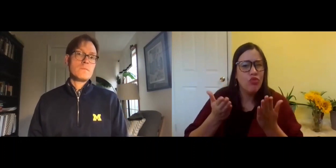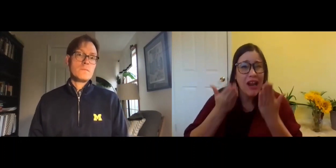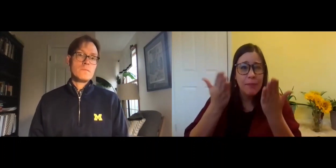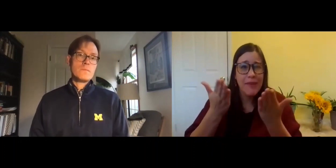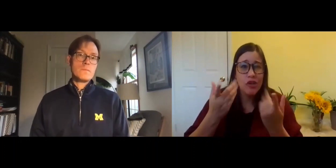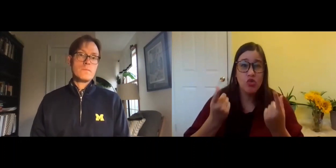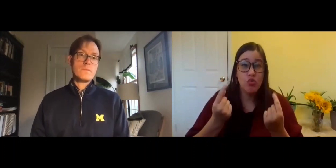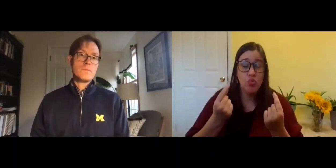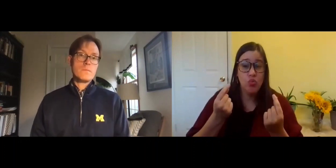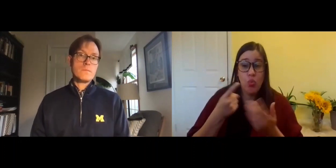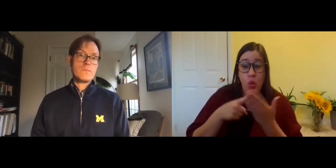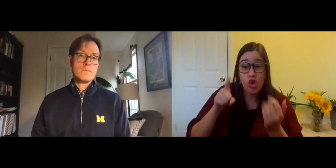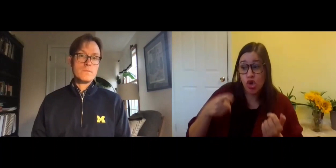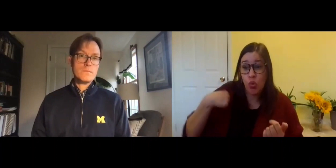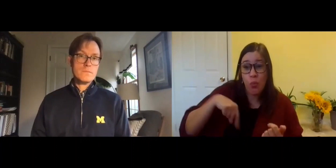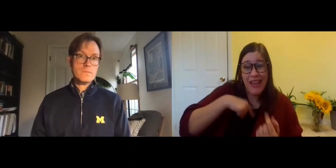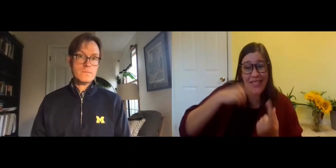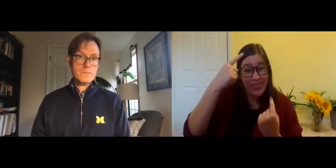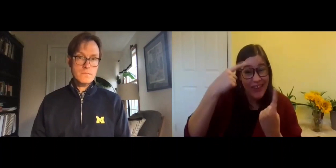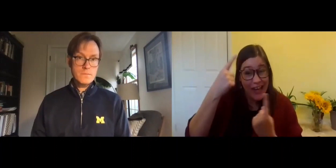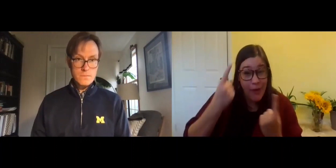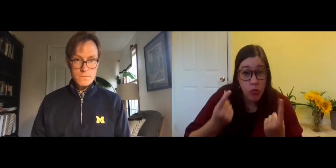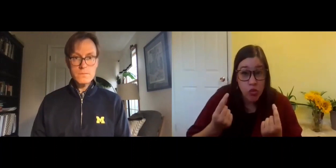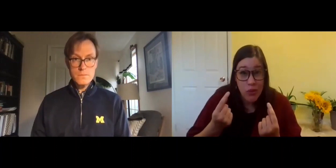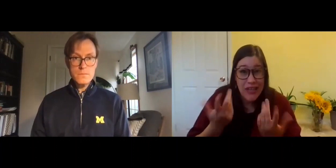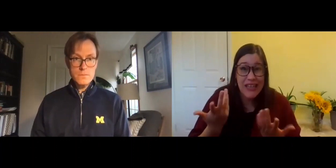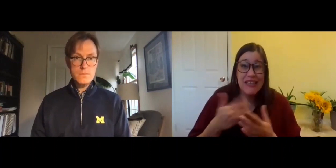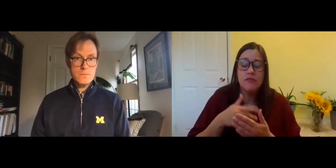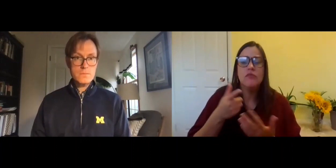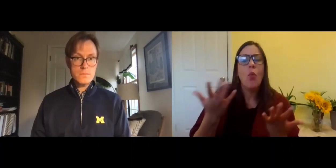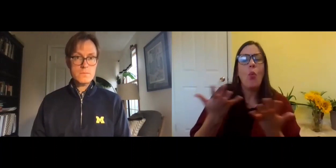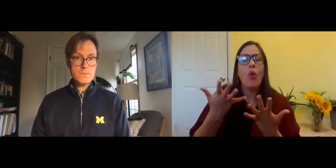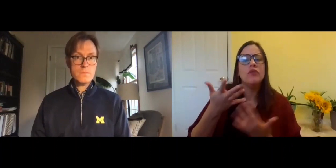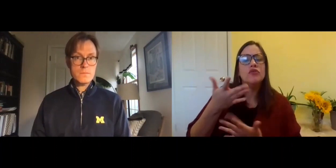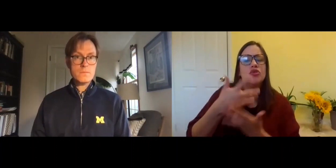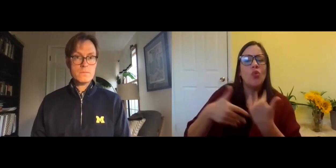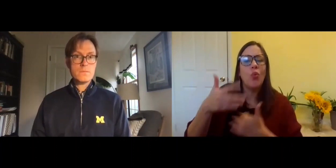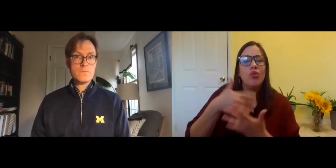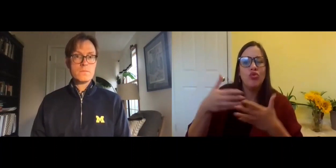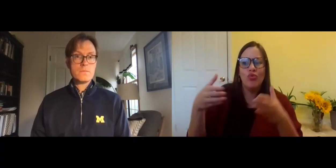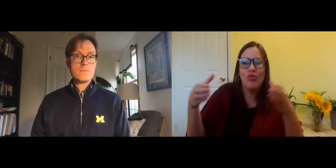The order specifically recommends what we should do or what we should consider around